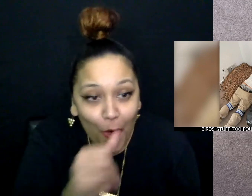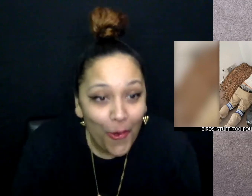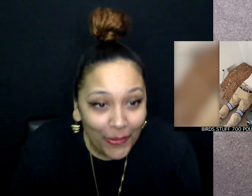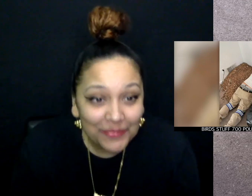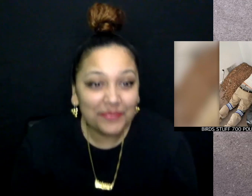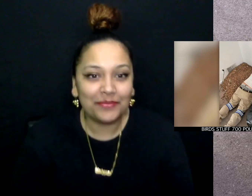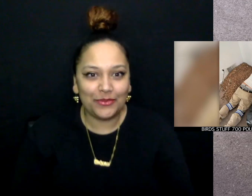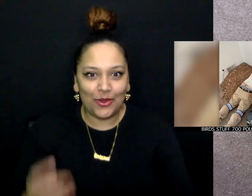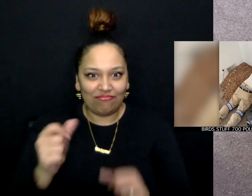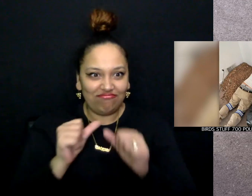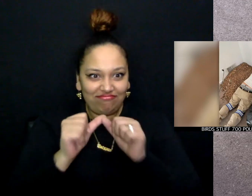I love that.